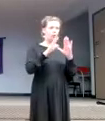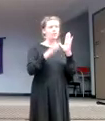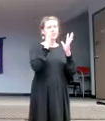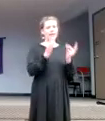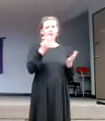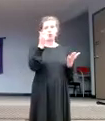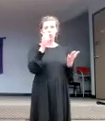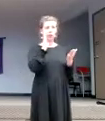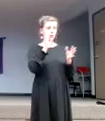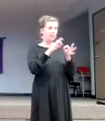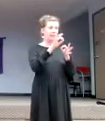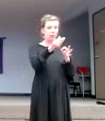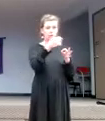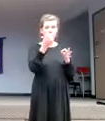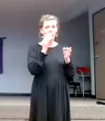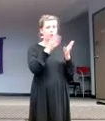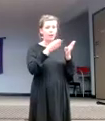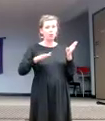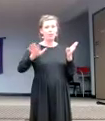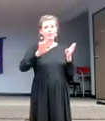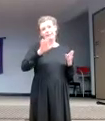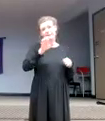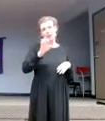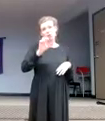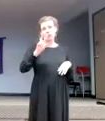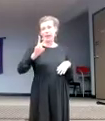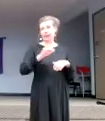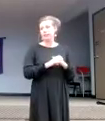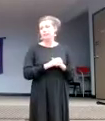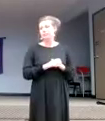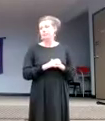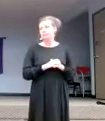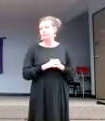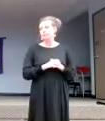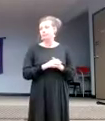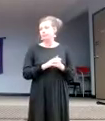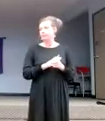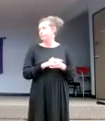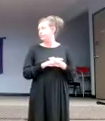and will this be extended to other neighborhoods and elsewhere? So there's someone who wants